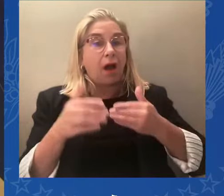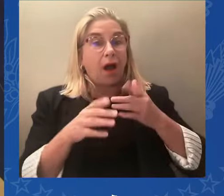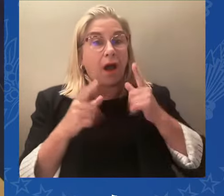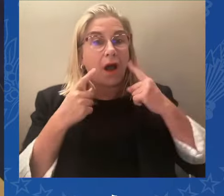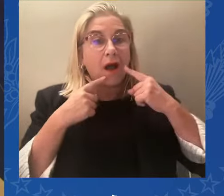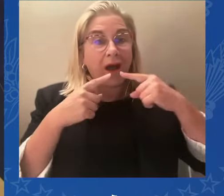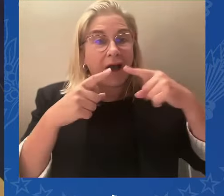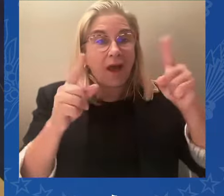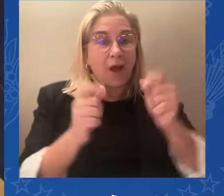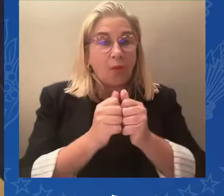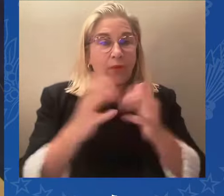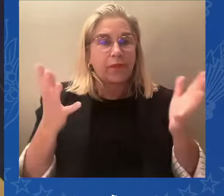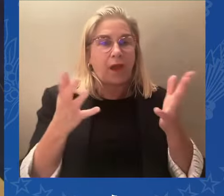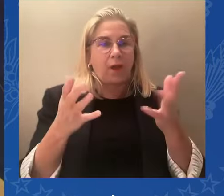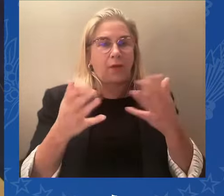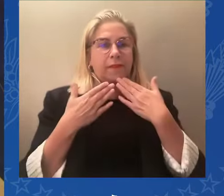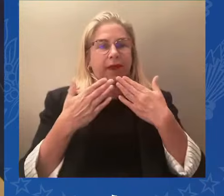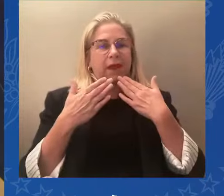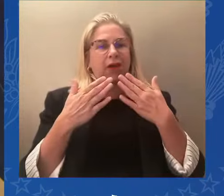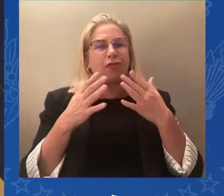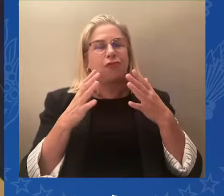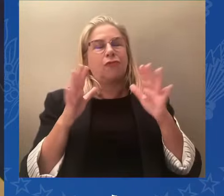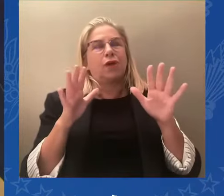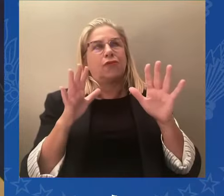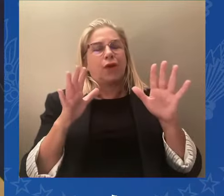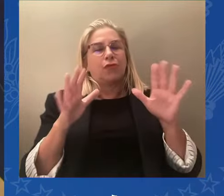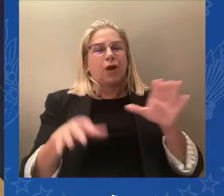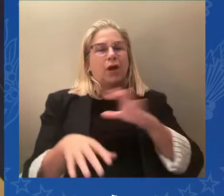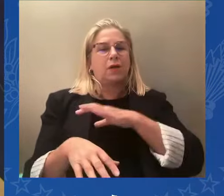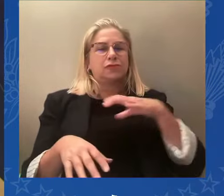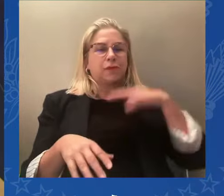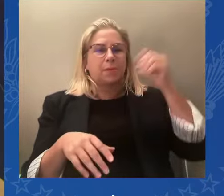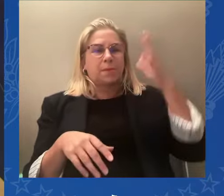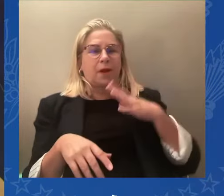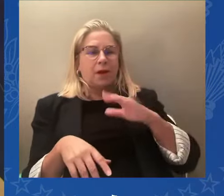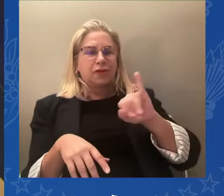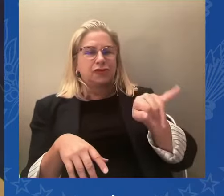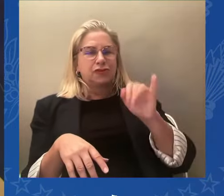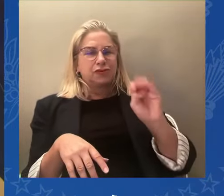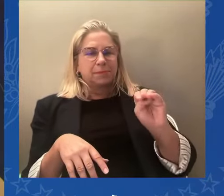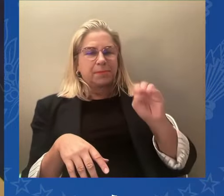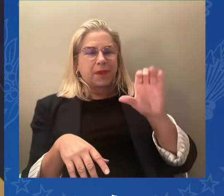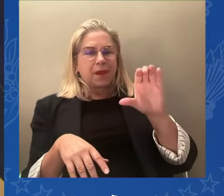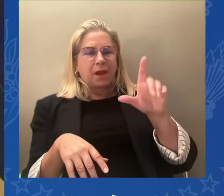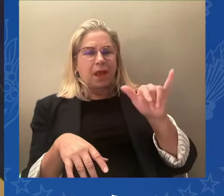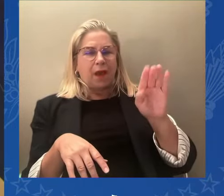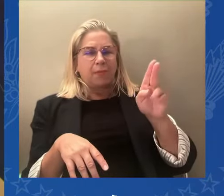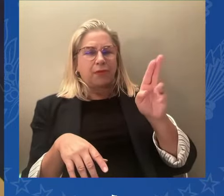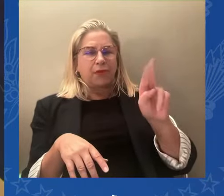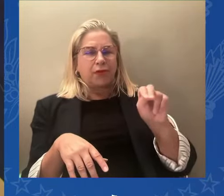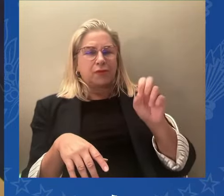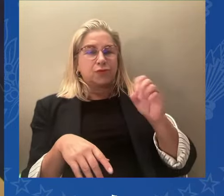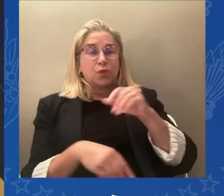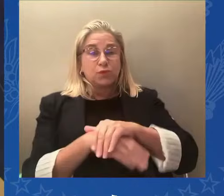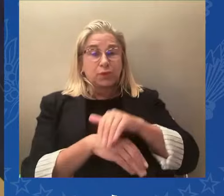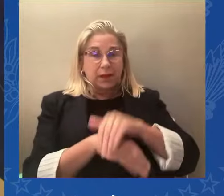So, tonight, I must also speak the names of incredible leaders who were my friends, who were our friends,